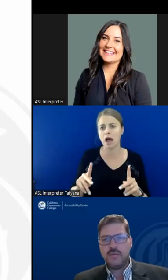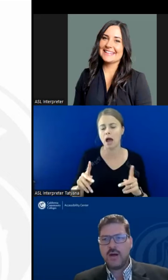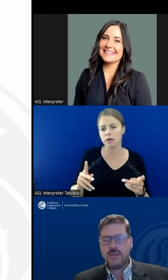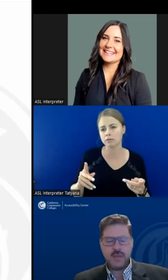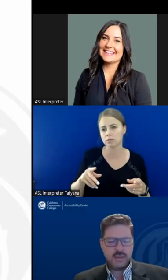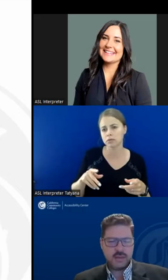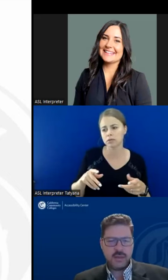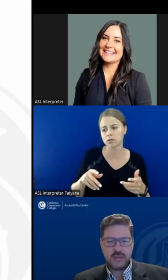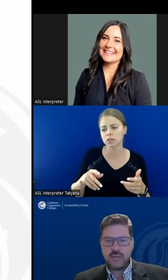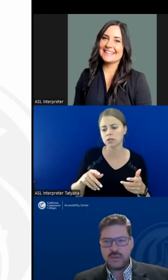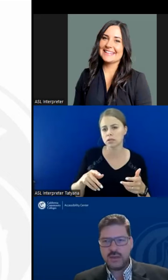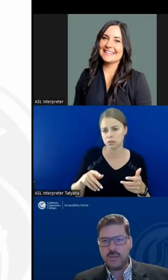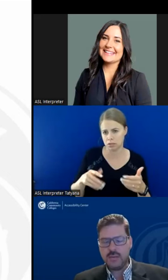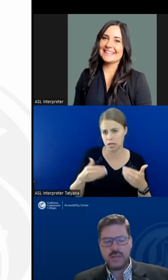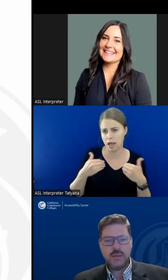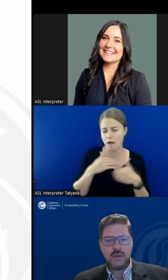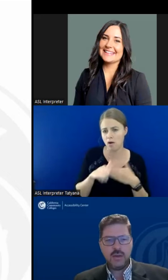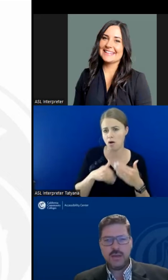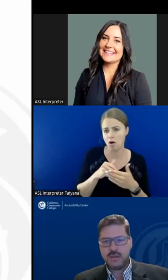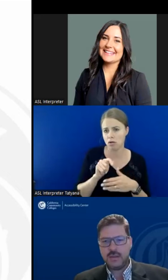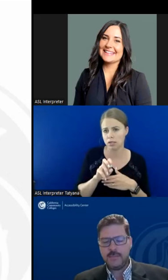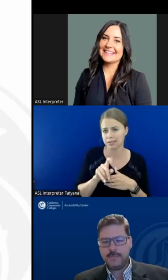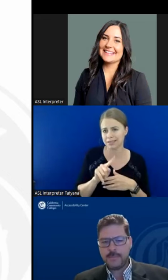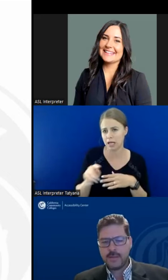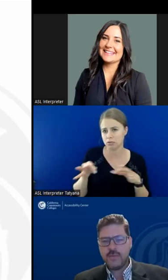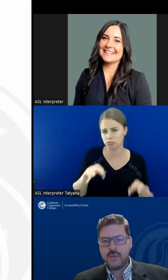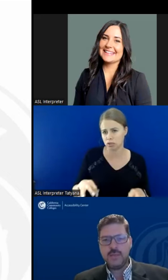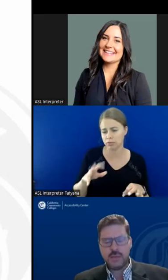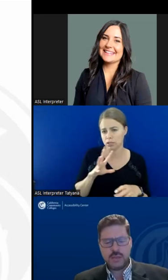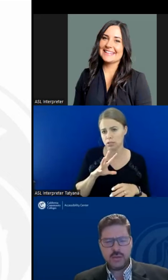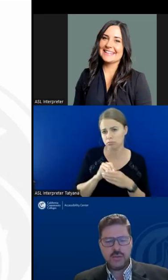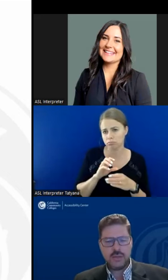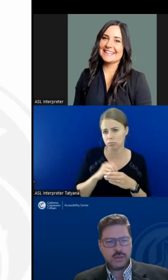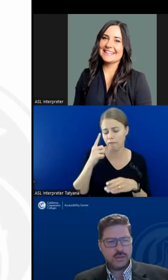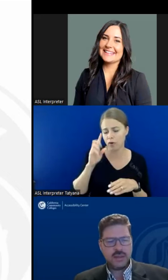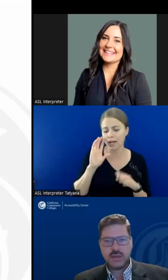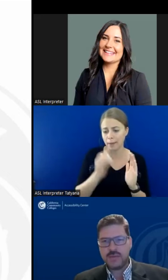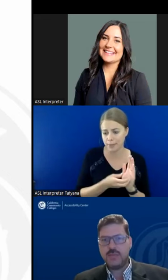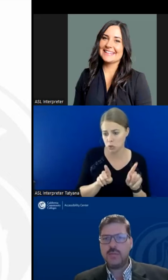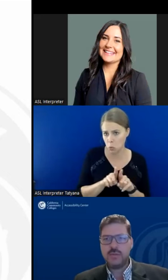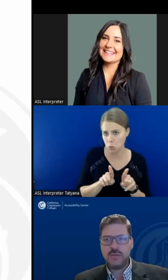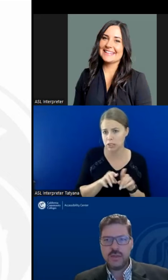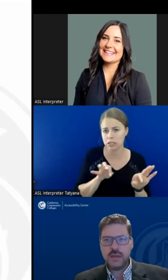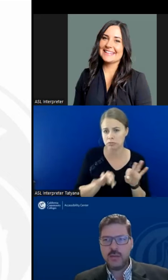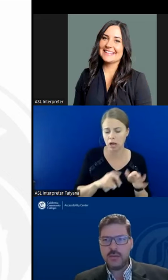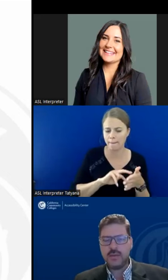of out text description for a table, similarly as for image. Which describes the purpose of the table,